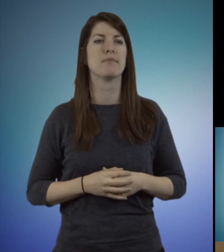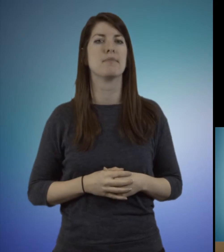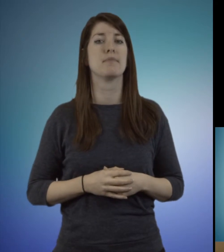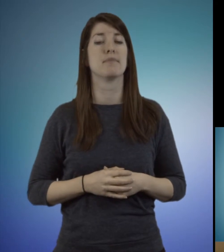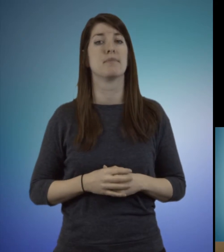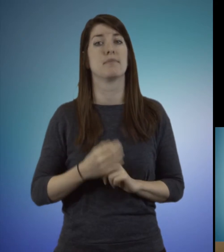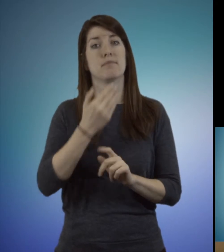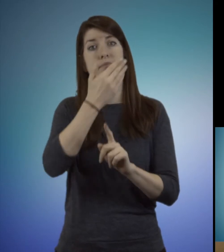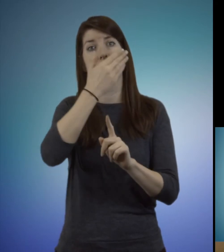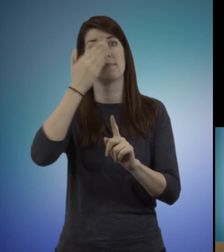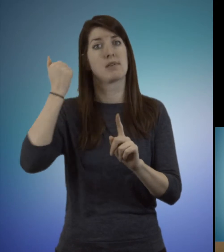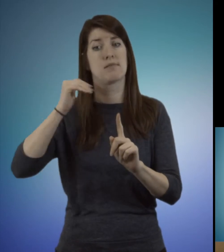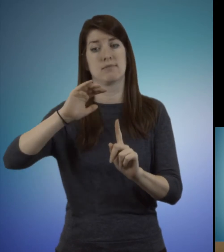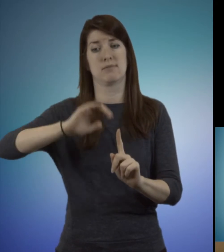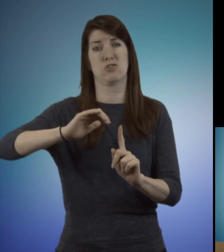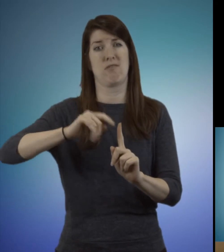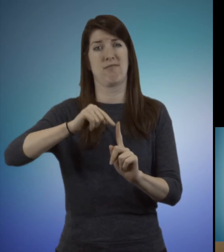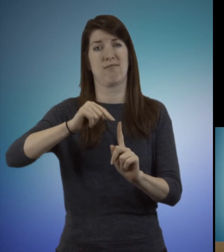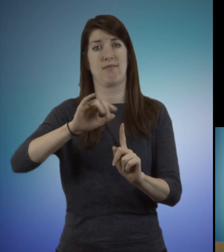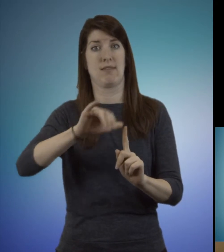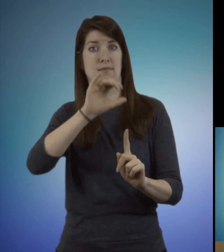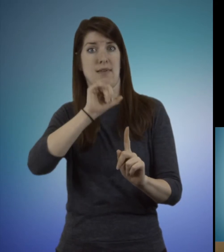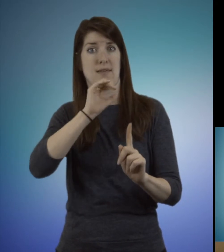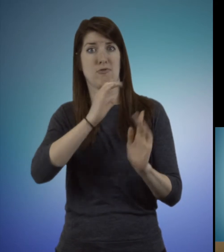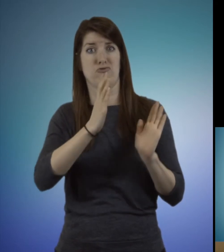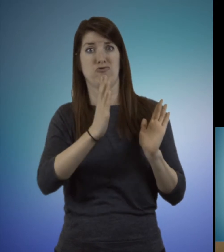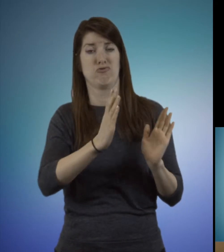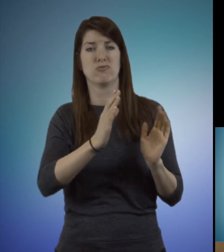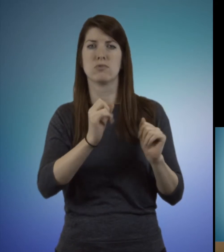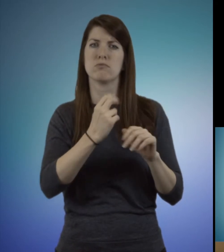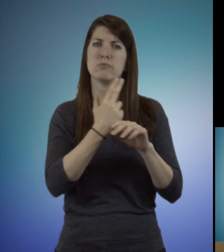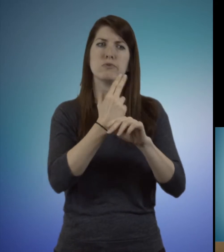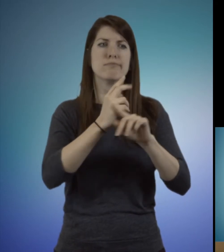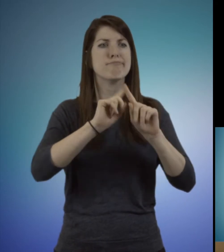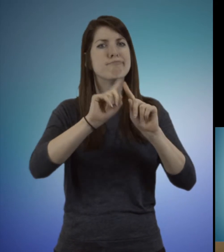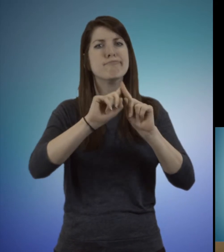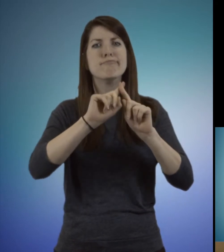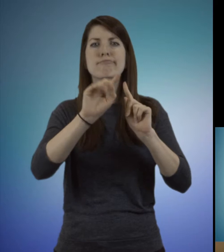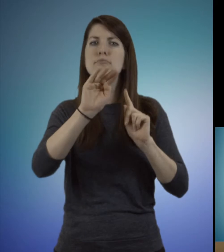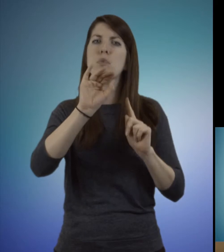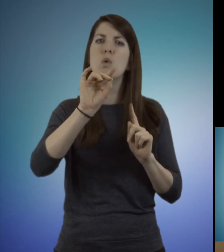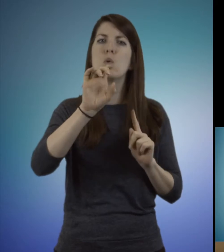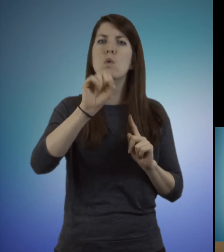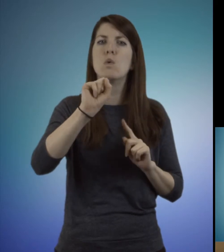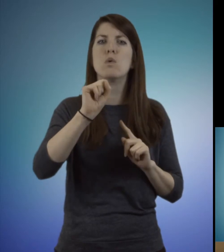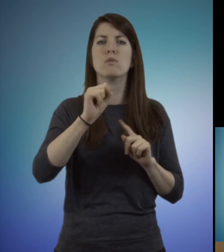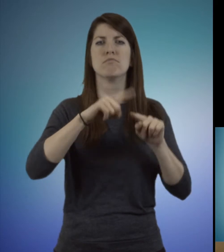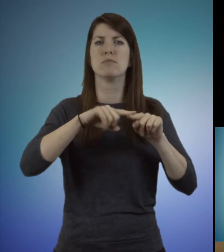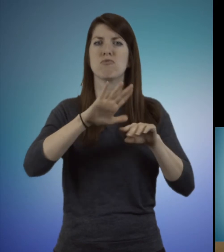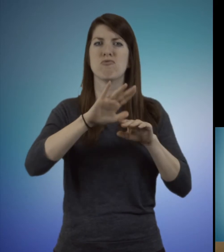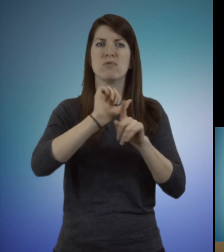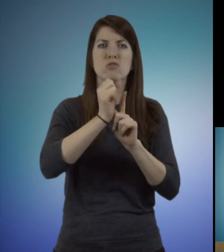And because a child at this age could be using different modes across different situations,